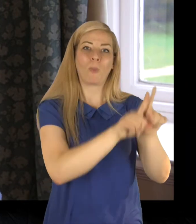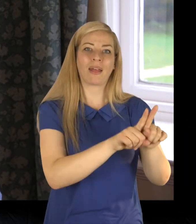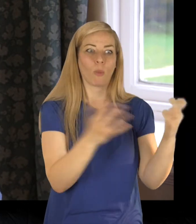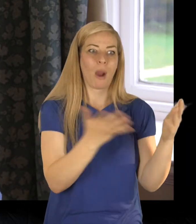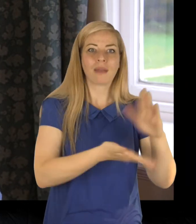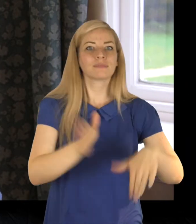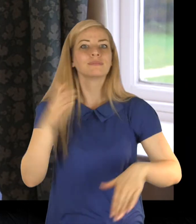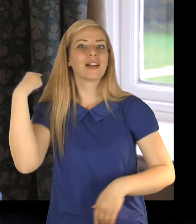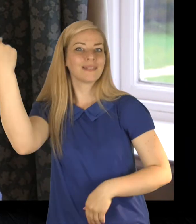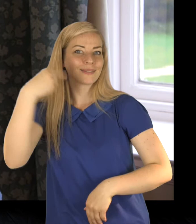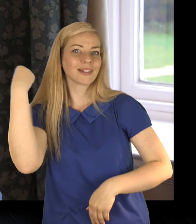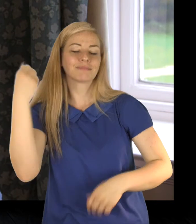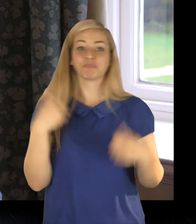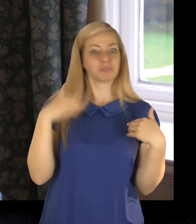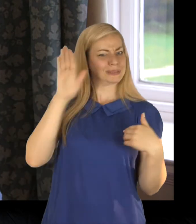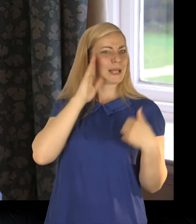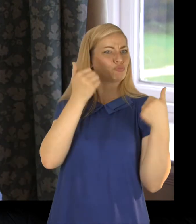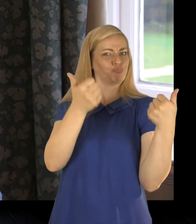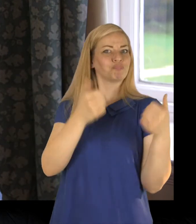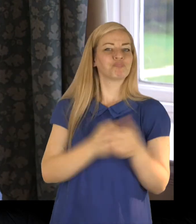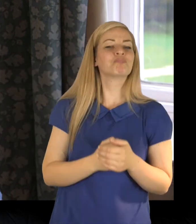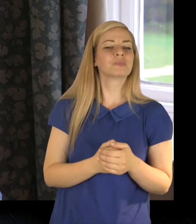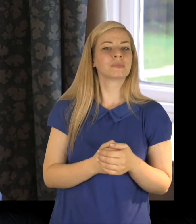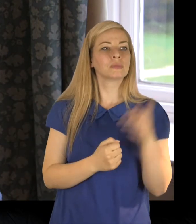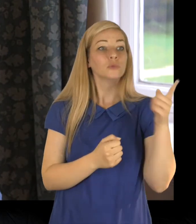Interviewer: That sounds good. How often do you see Geoff?